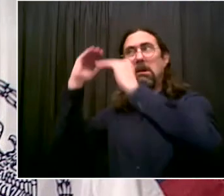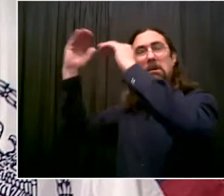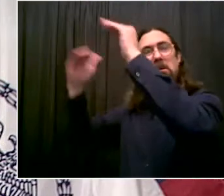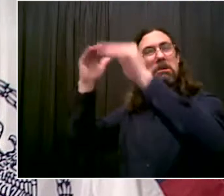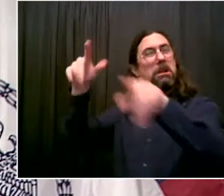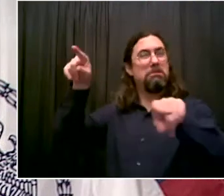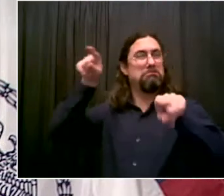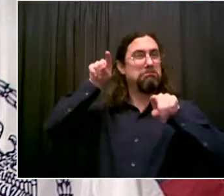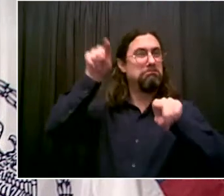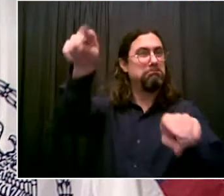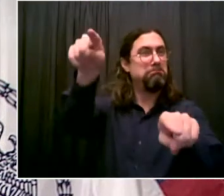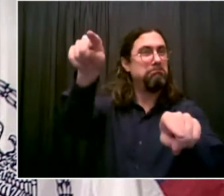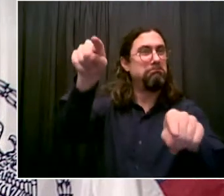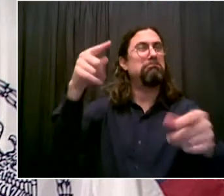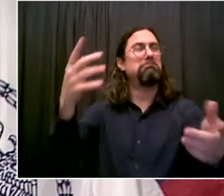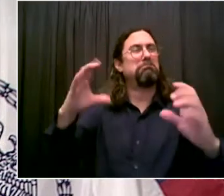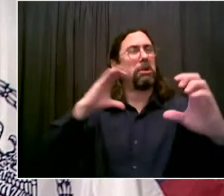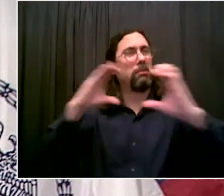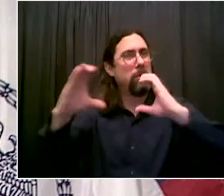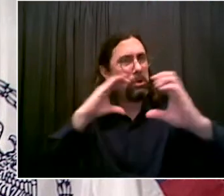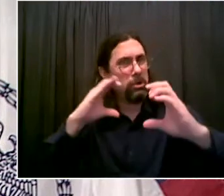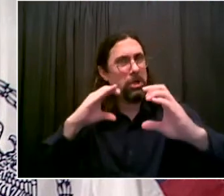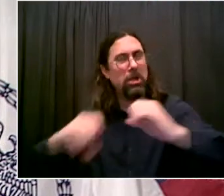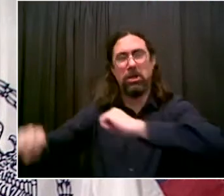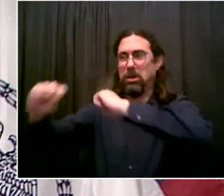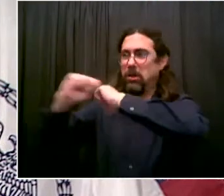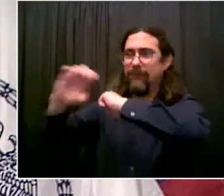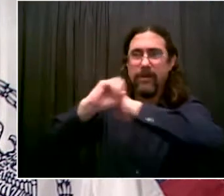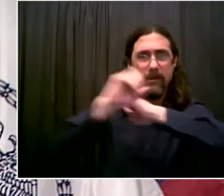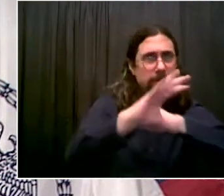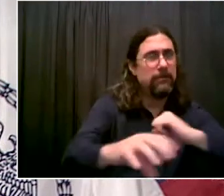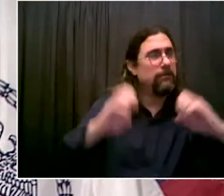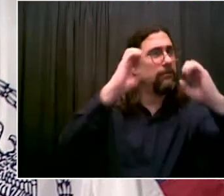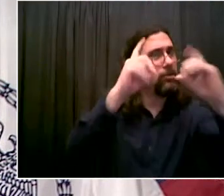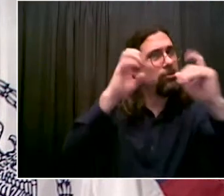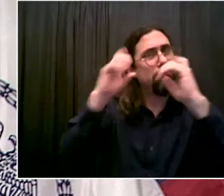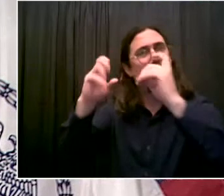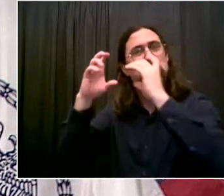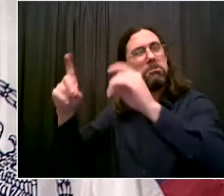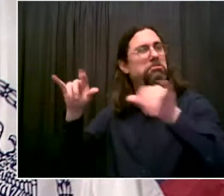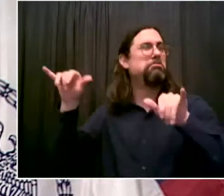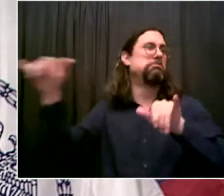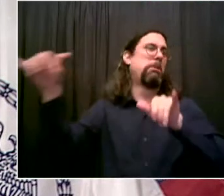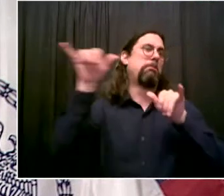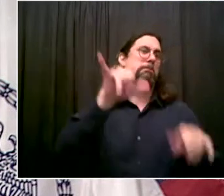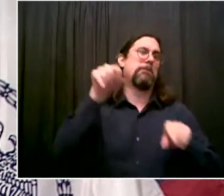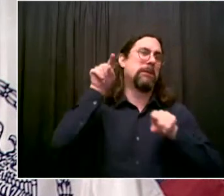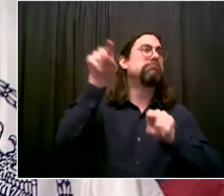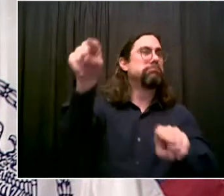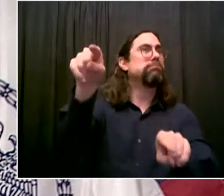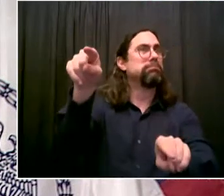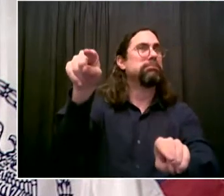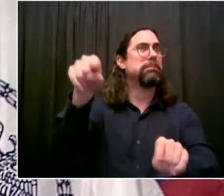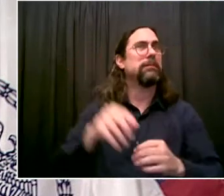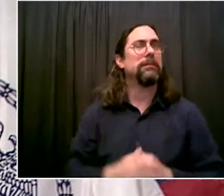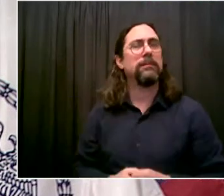WE ARE GOING TO MAKE. WILL HA VEMORE